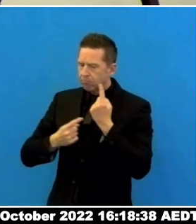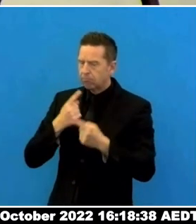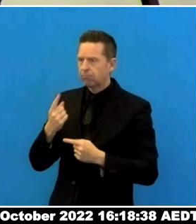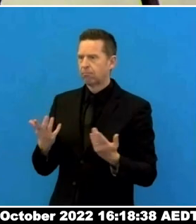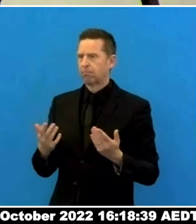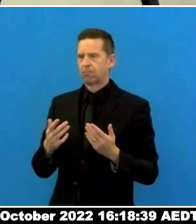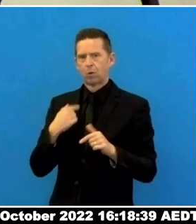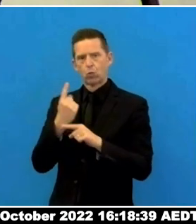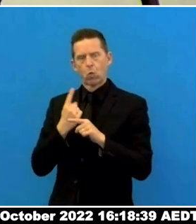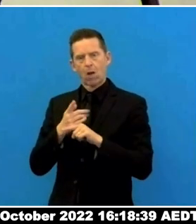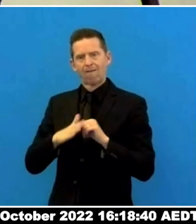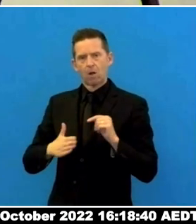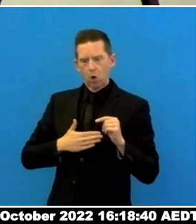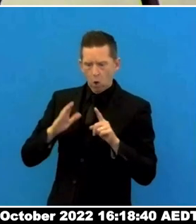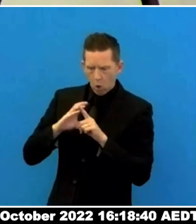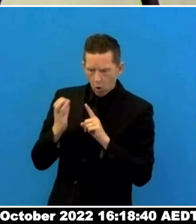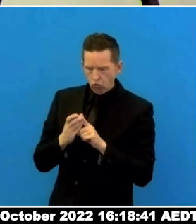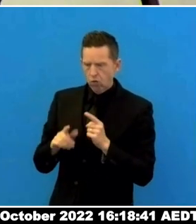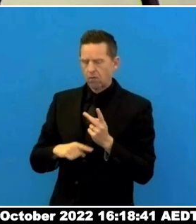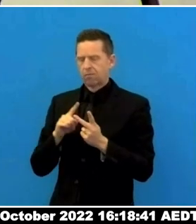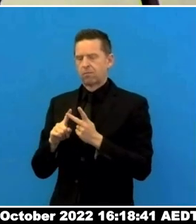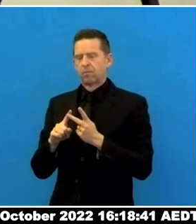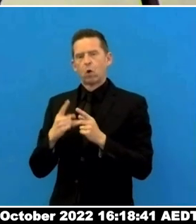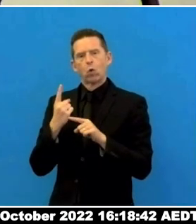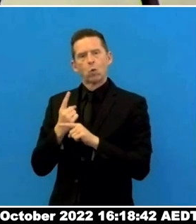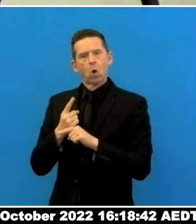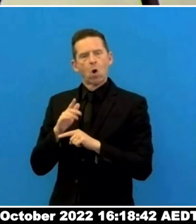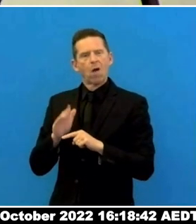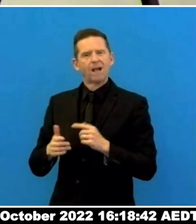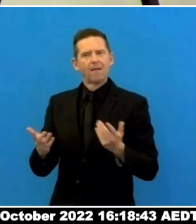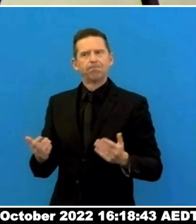talking about our culture and our you know,